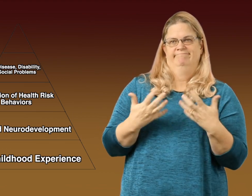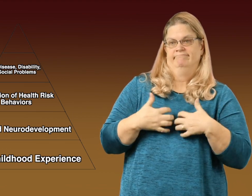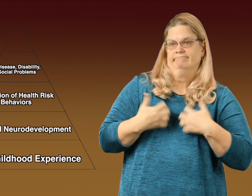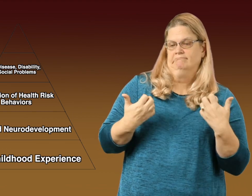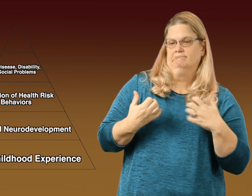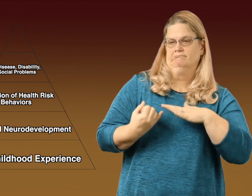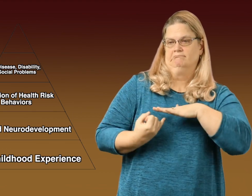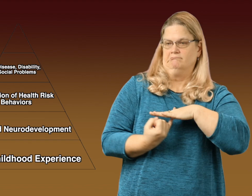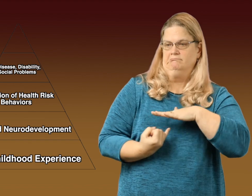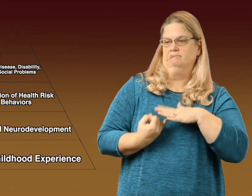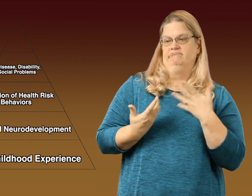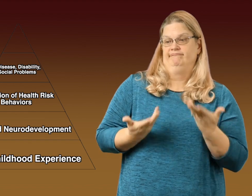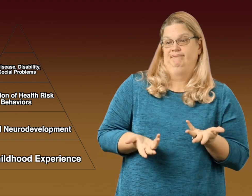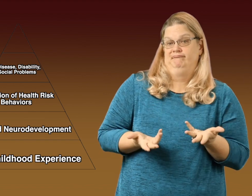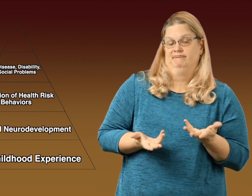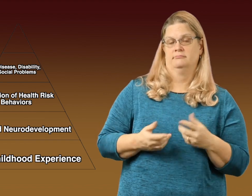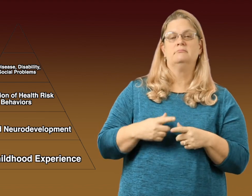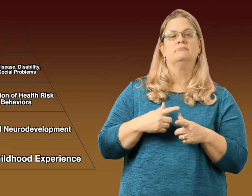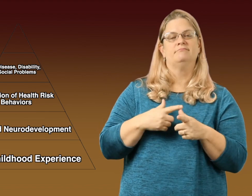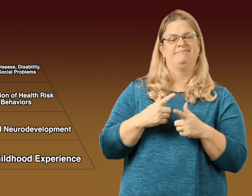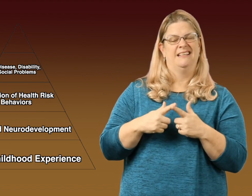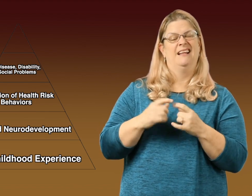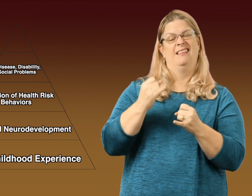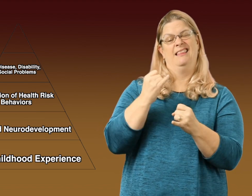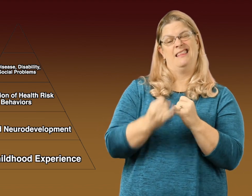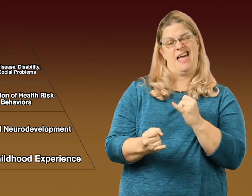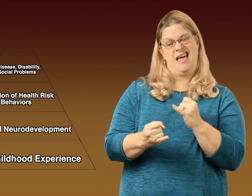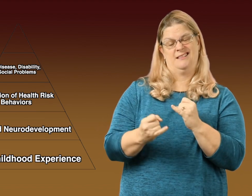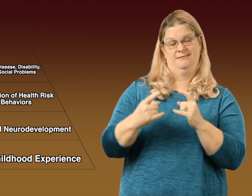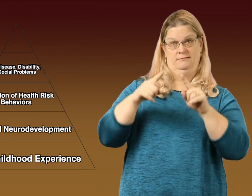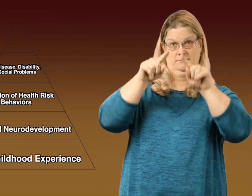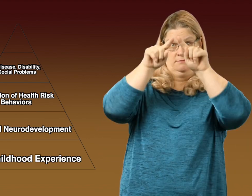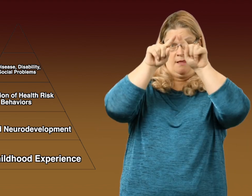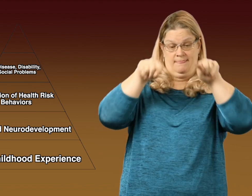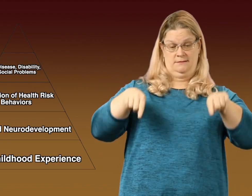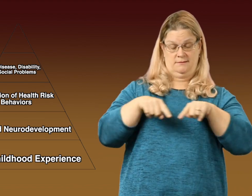This can lead to further anger within that isolation.